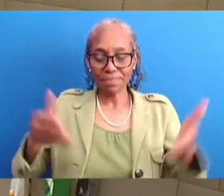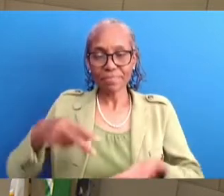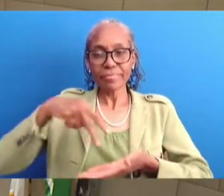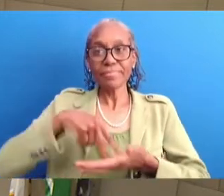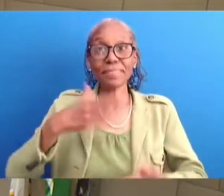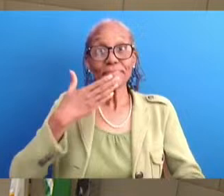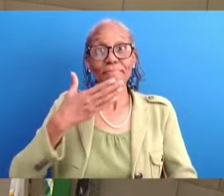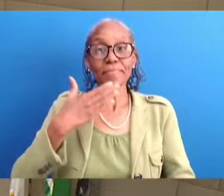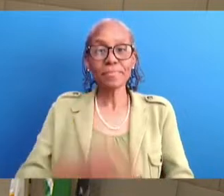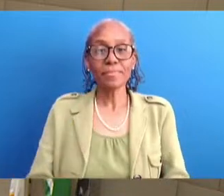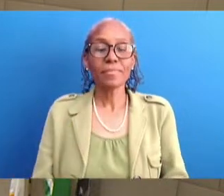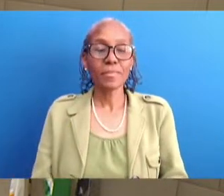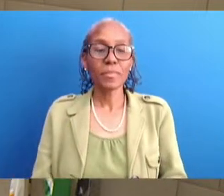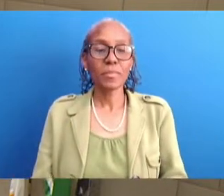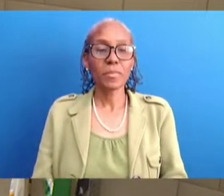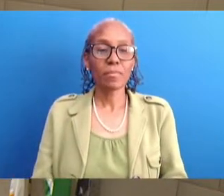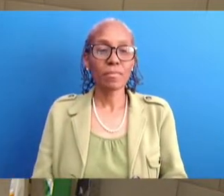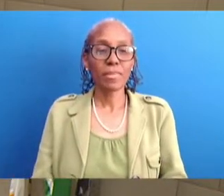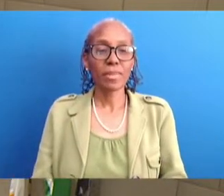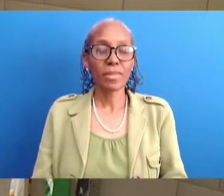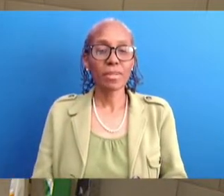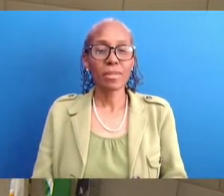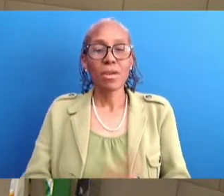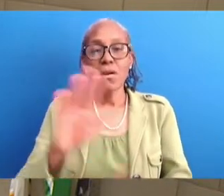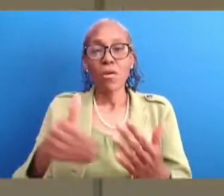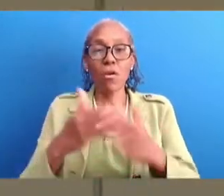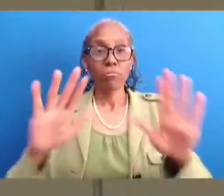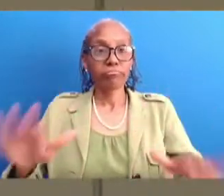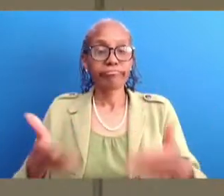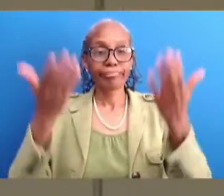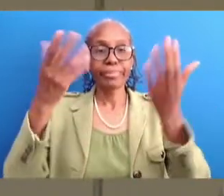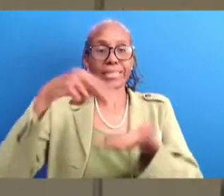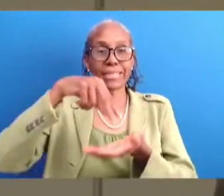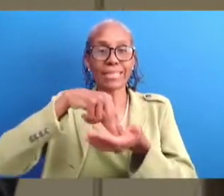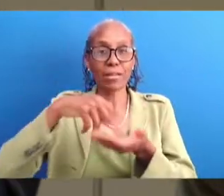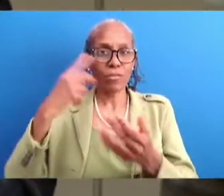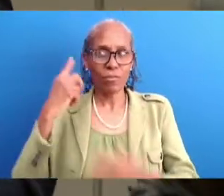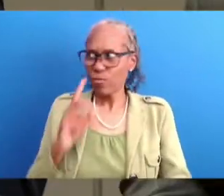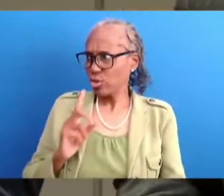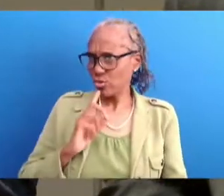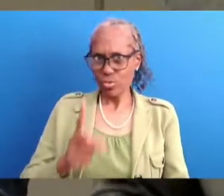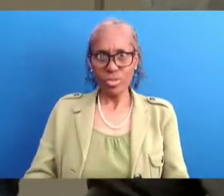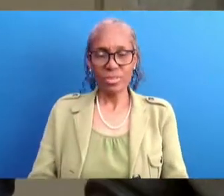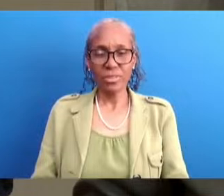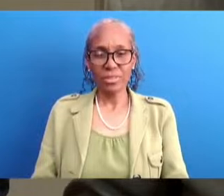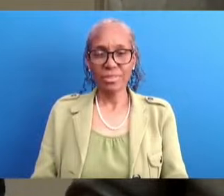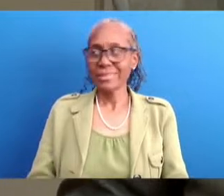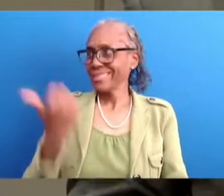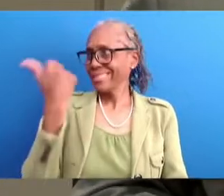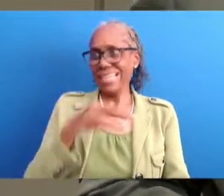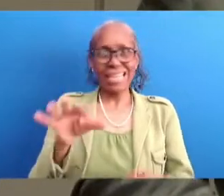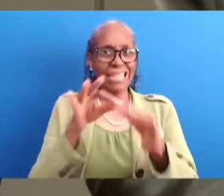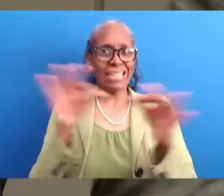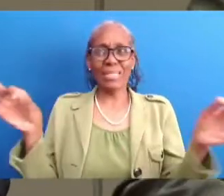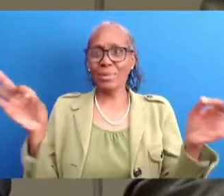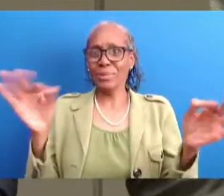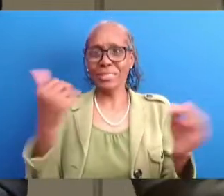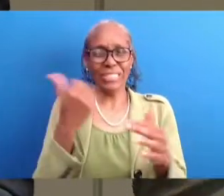YEAH, DO IT AT THE PODIUM.